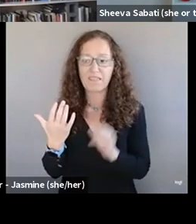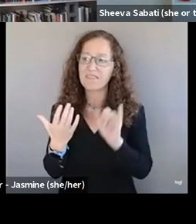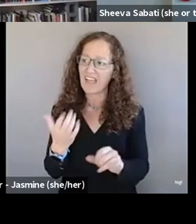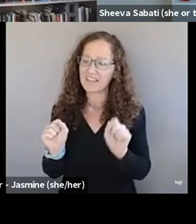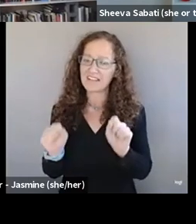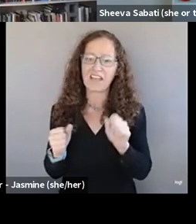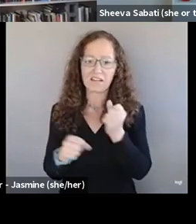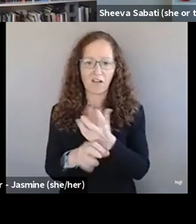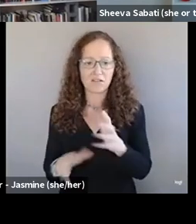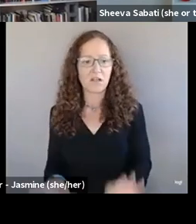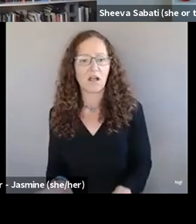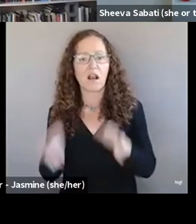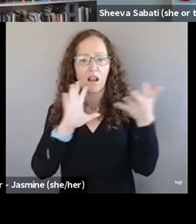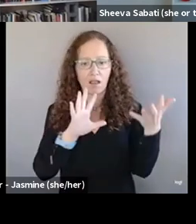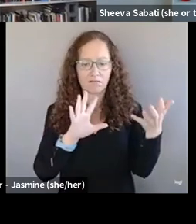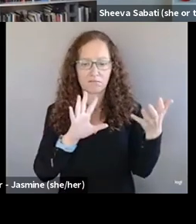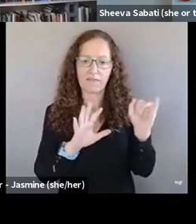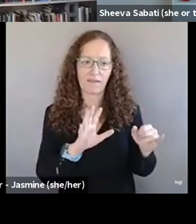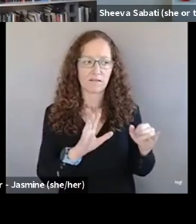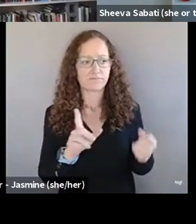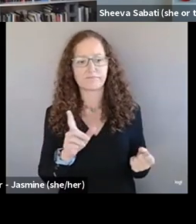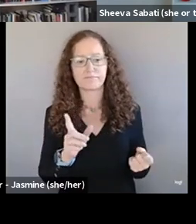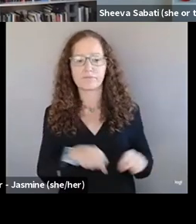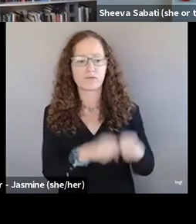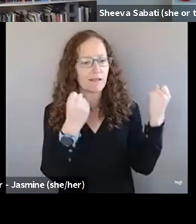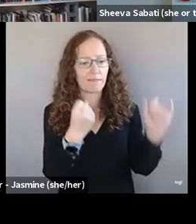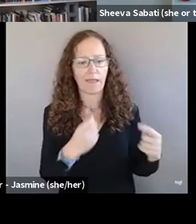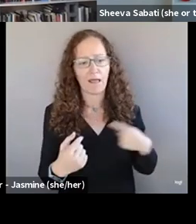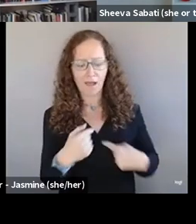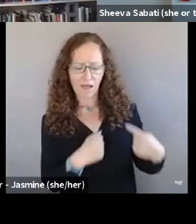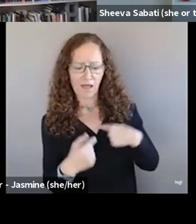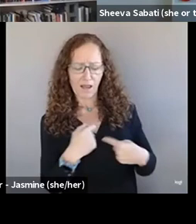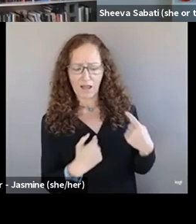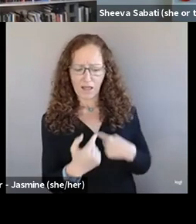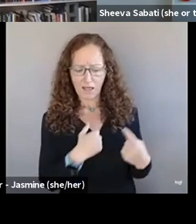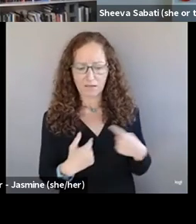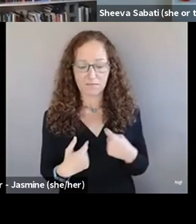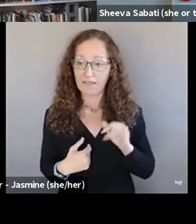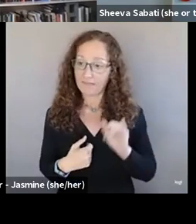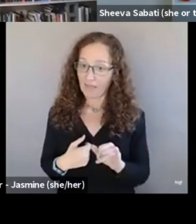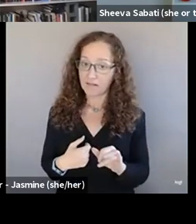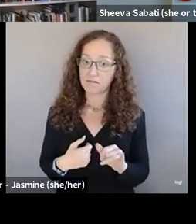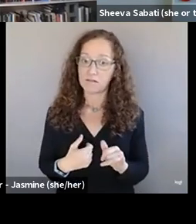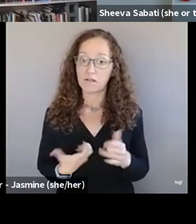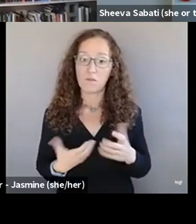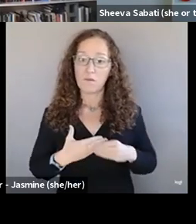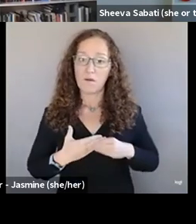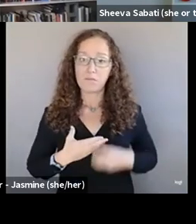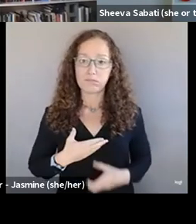and individualism. collectivity as part of how we don't let ourselves be grinded out of ourselves. Because without